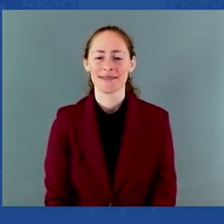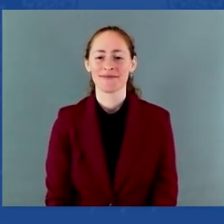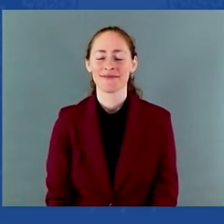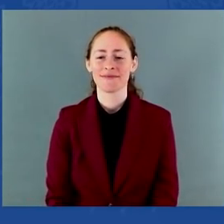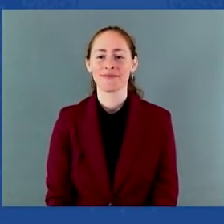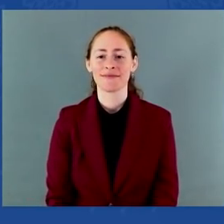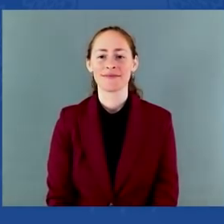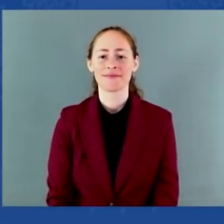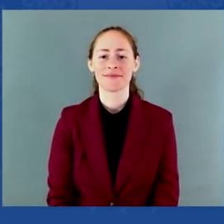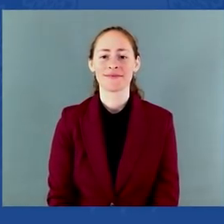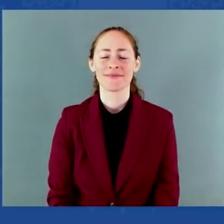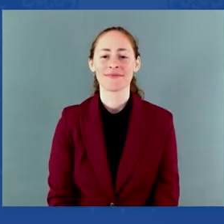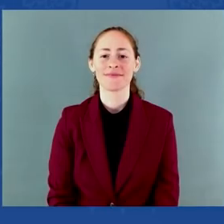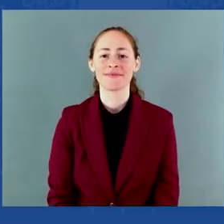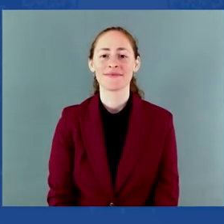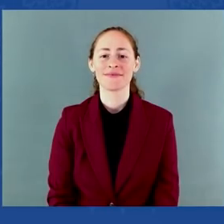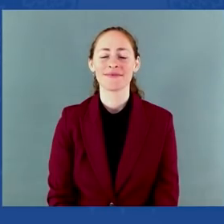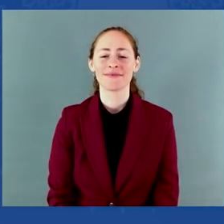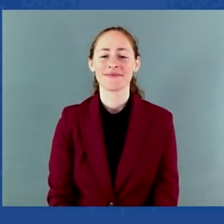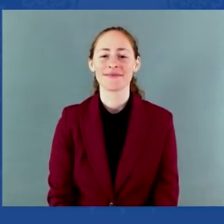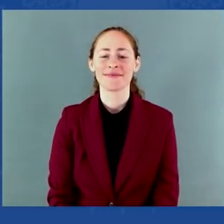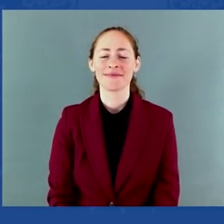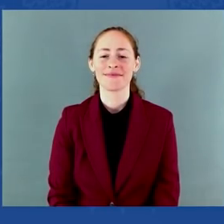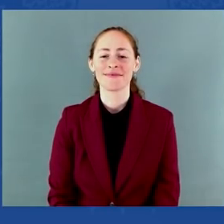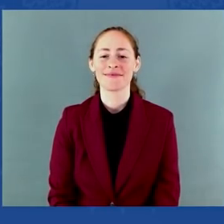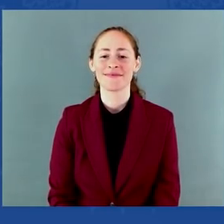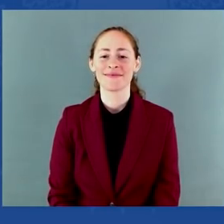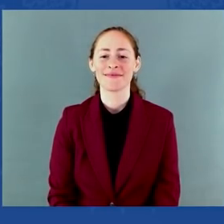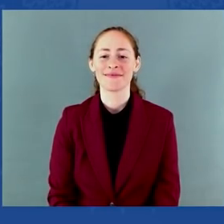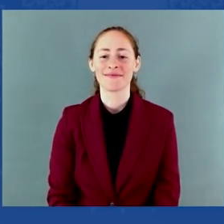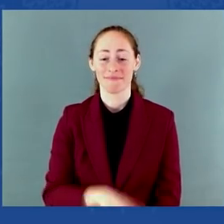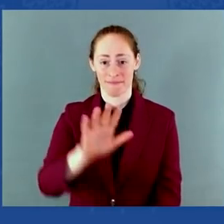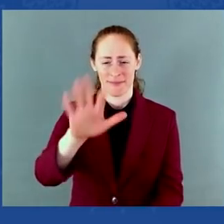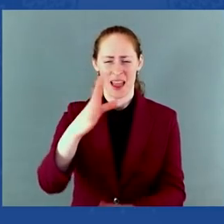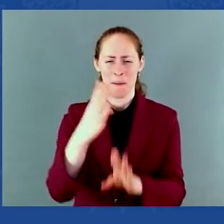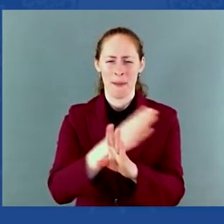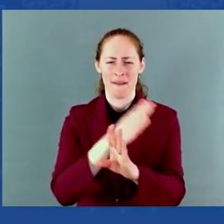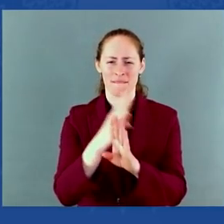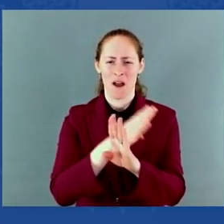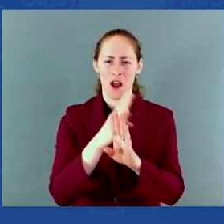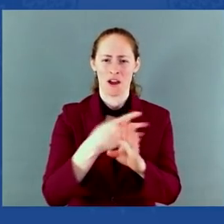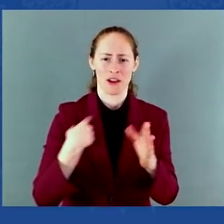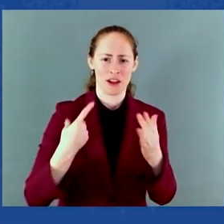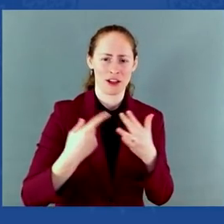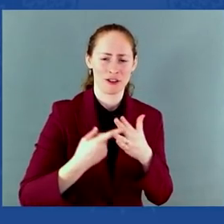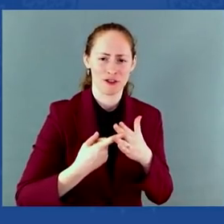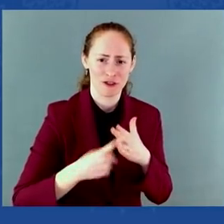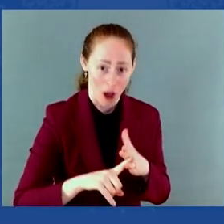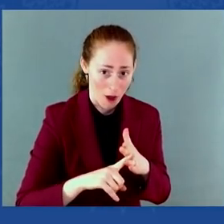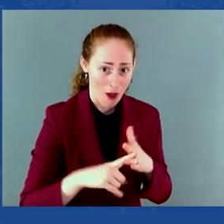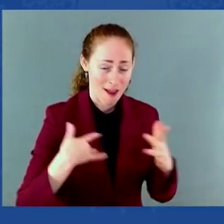The President: Before I officially start, Billy, you have something you have to give your wife -- I got to remind you. Okay? Okay? You got it?